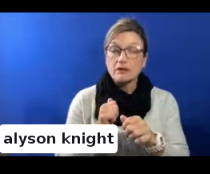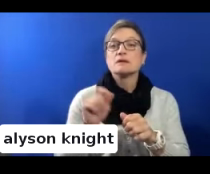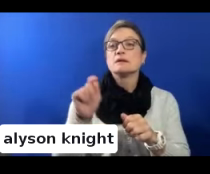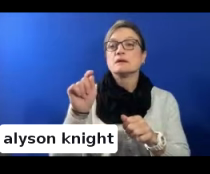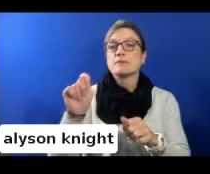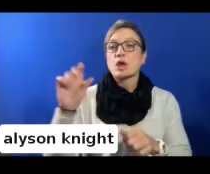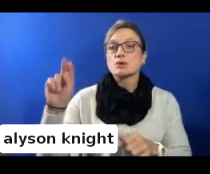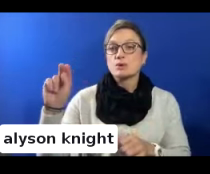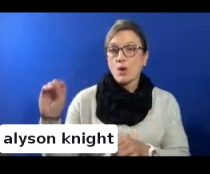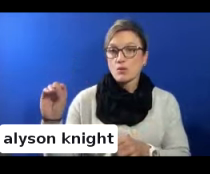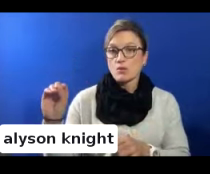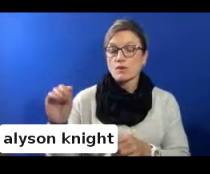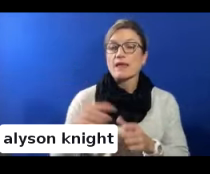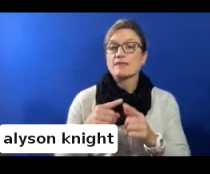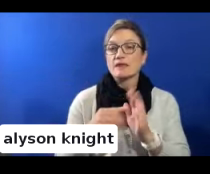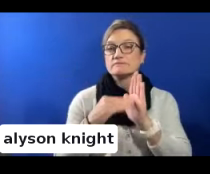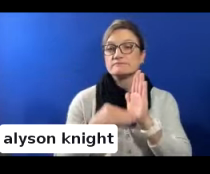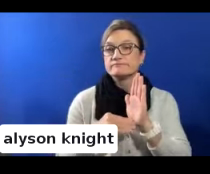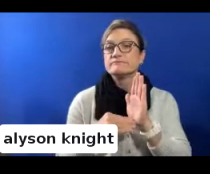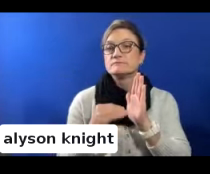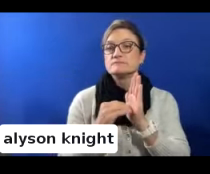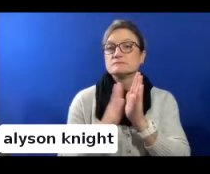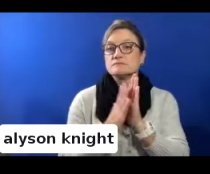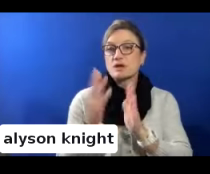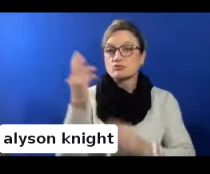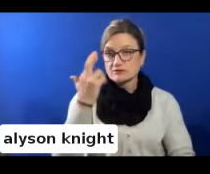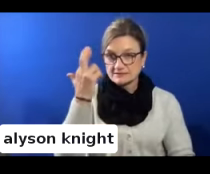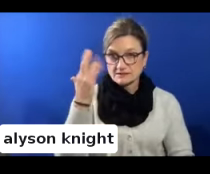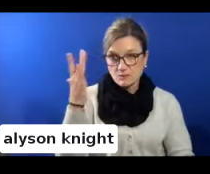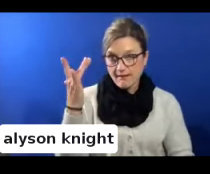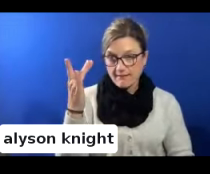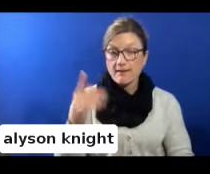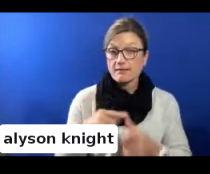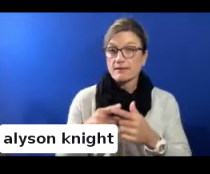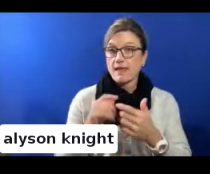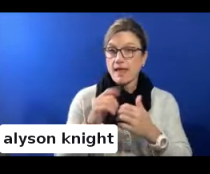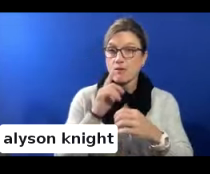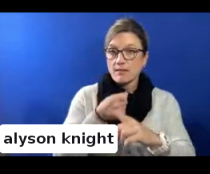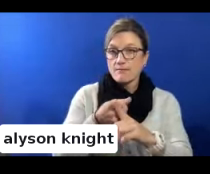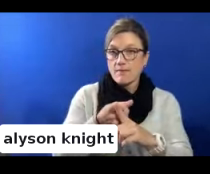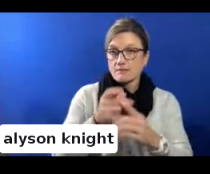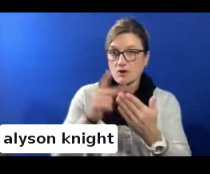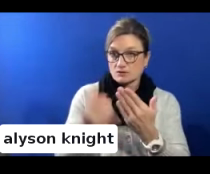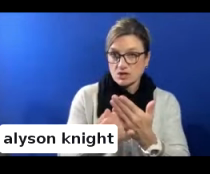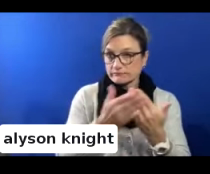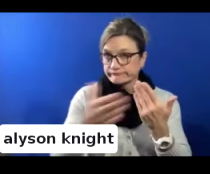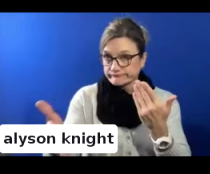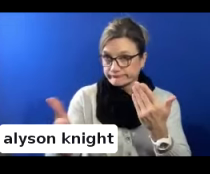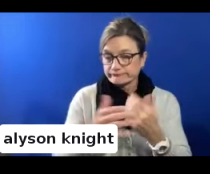state your reasons for the delay and its impact on the project and the plans to compensate.